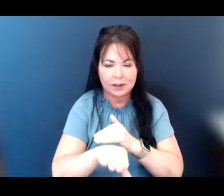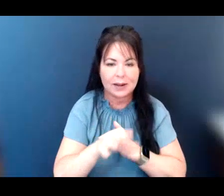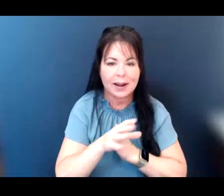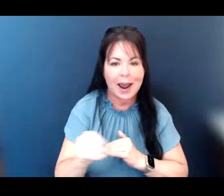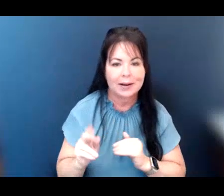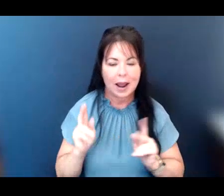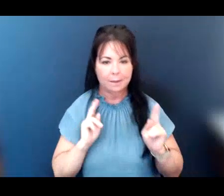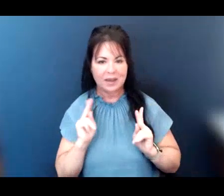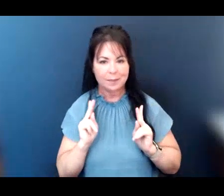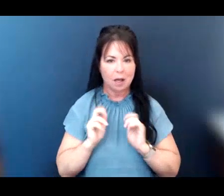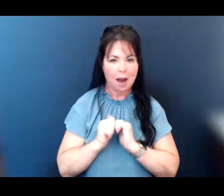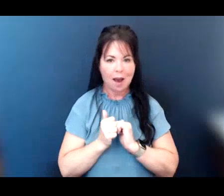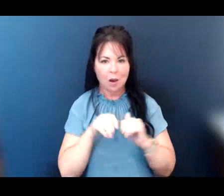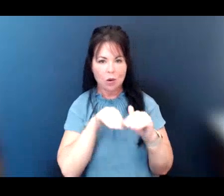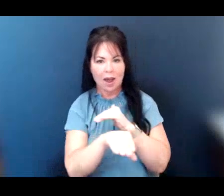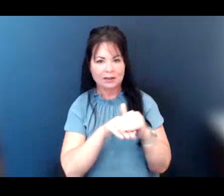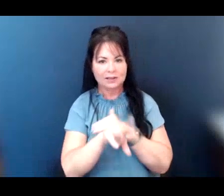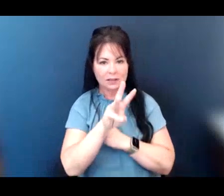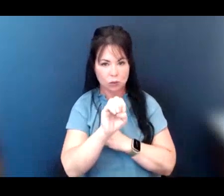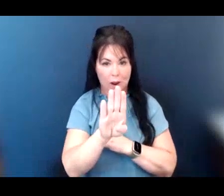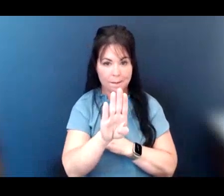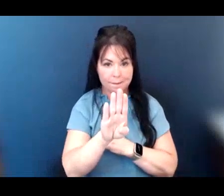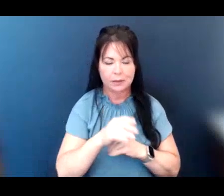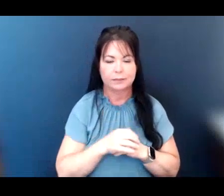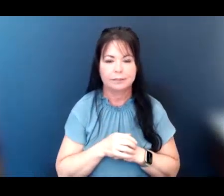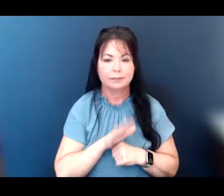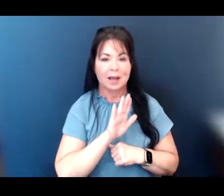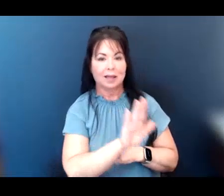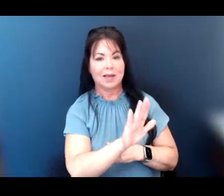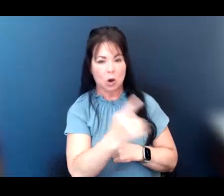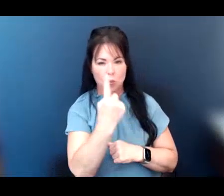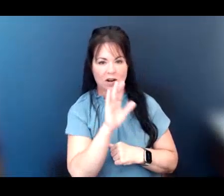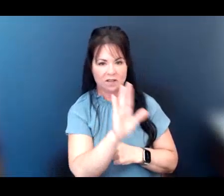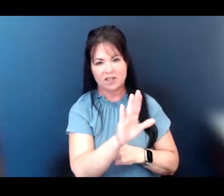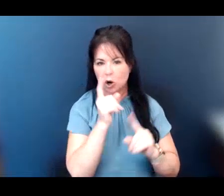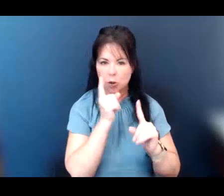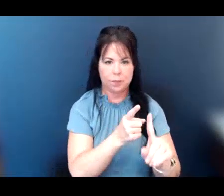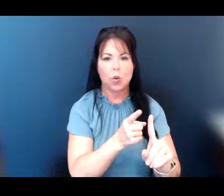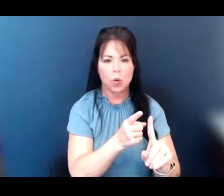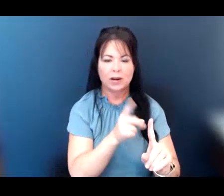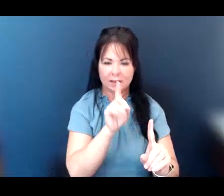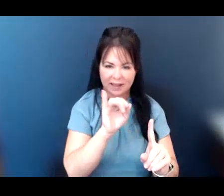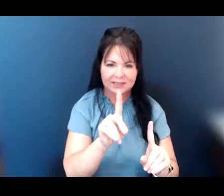And one of the things that they did specifically talk about-- finding it in the chat here. One second-- was overlays and how people